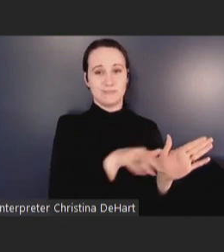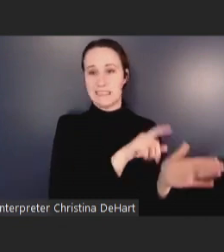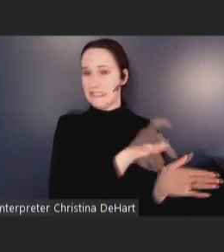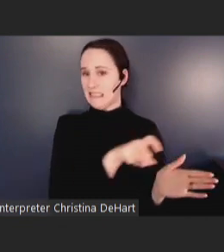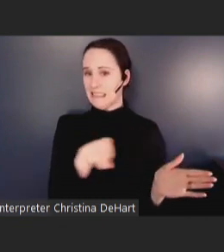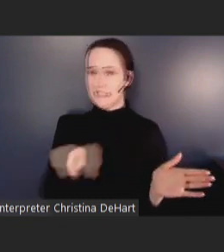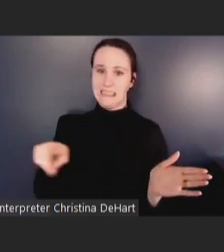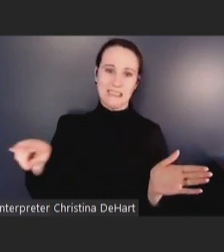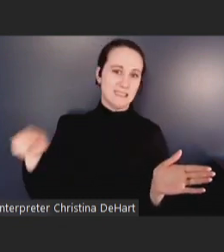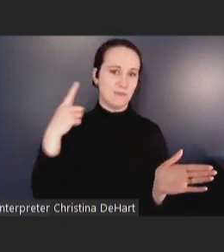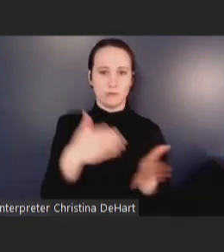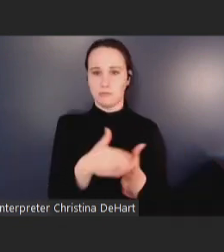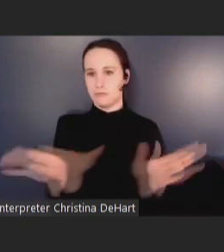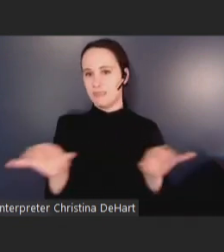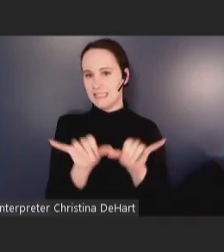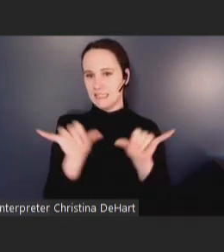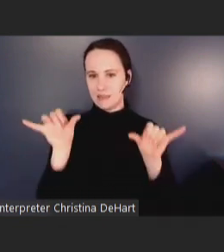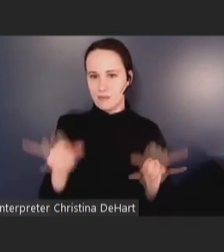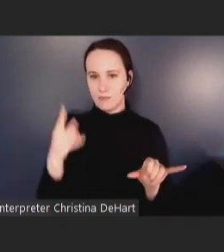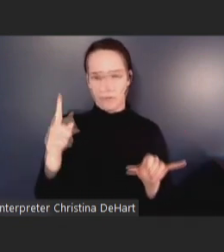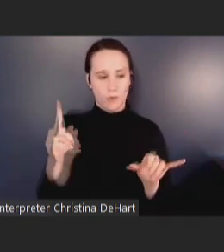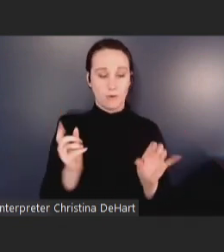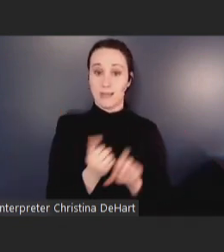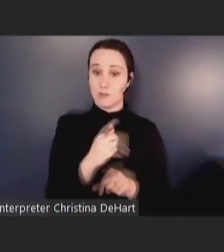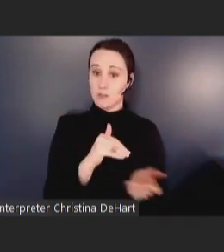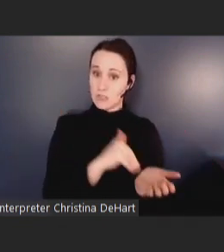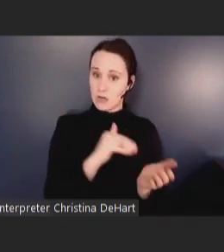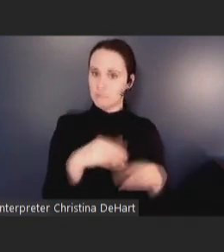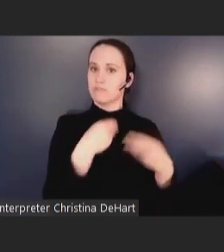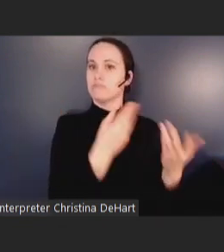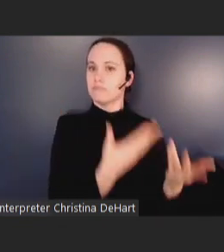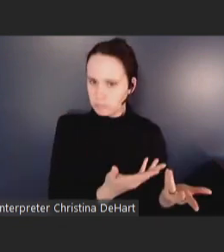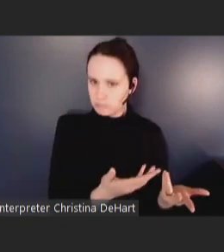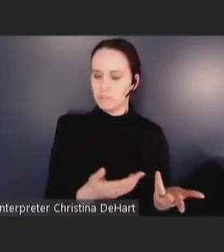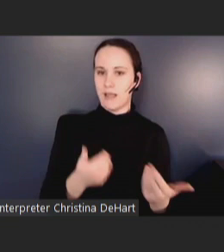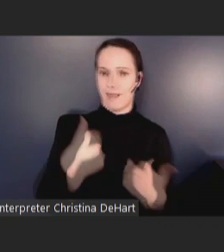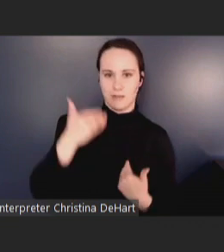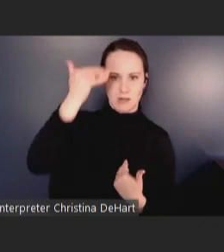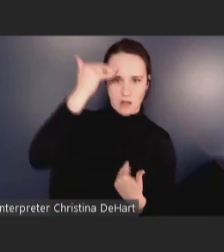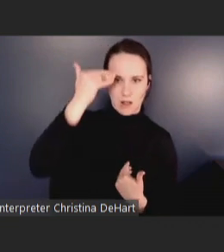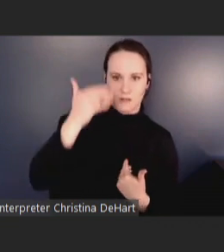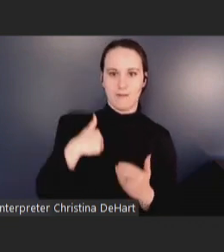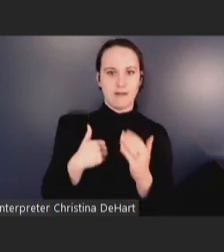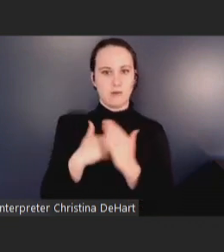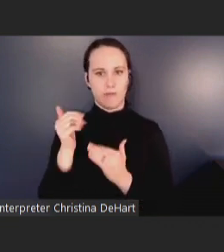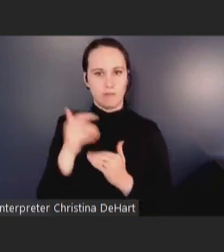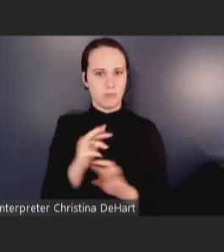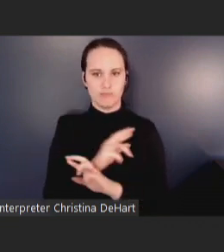for giving providers the knowledge and comfort level of working with individuals with needs.